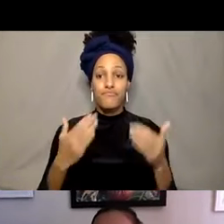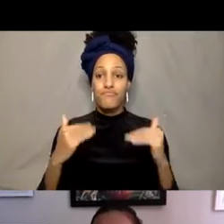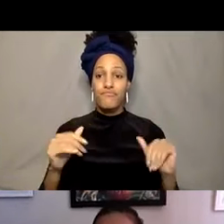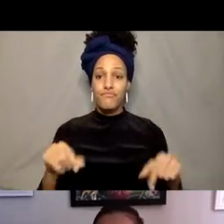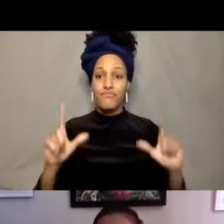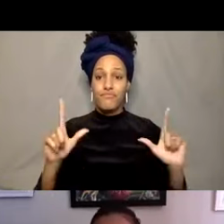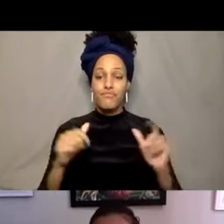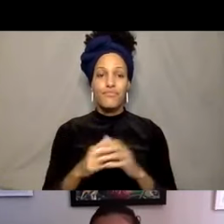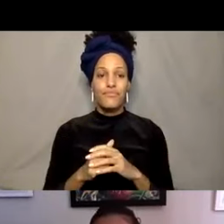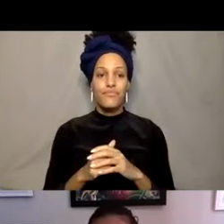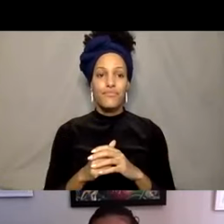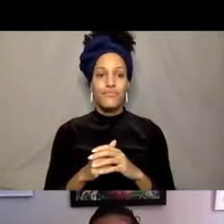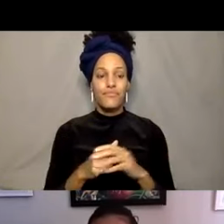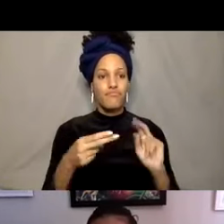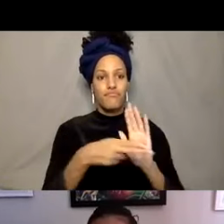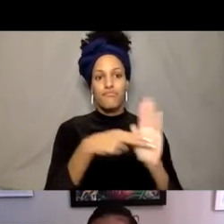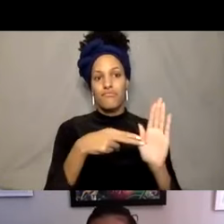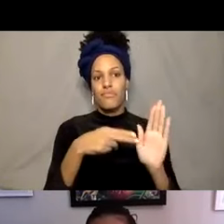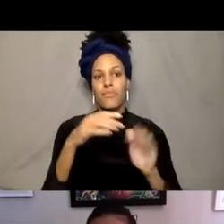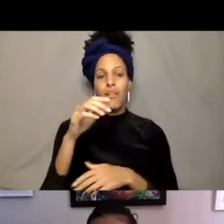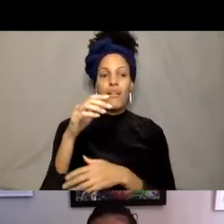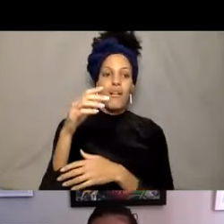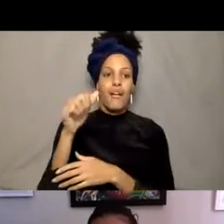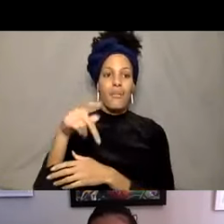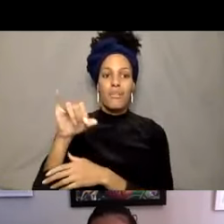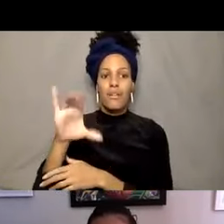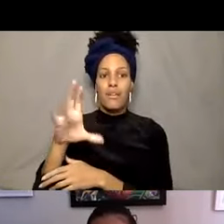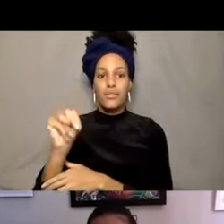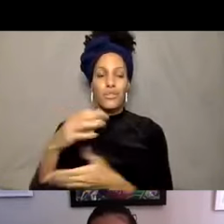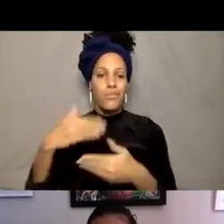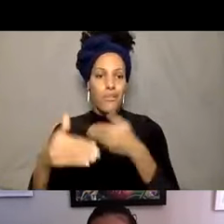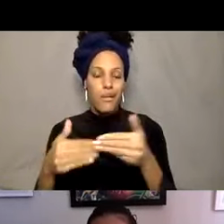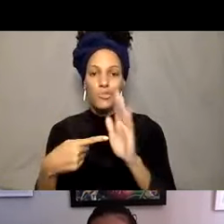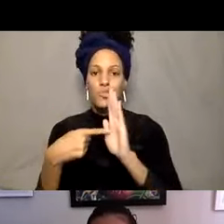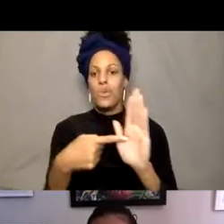This slide is titled application process with a simple flow chart showing the application process